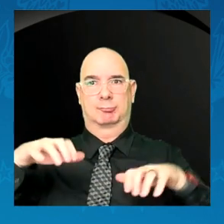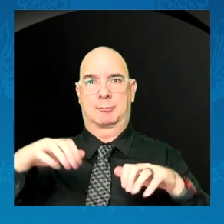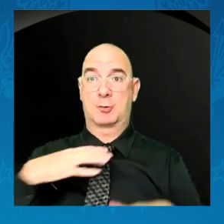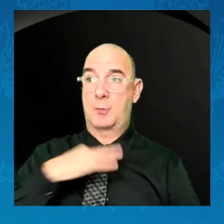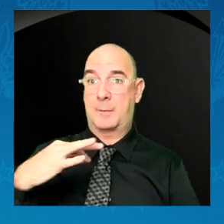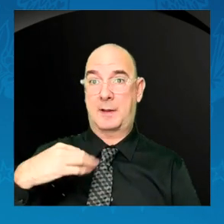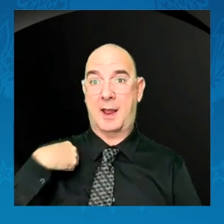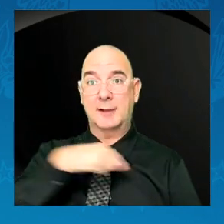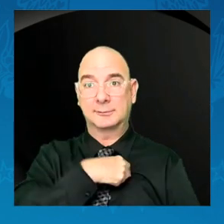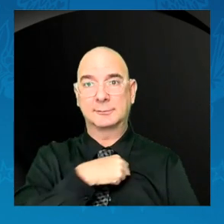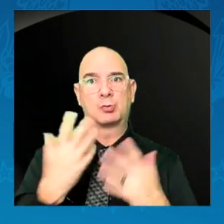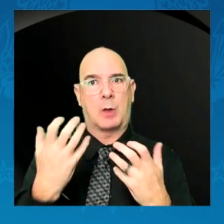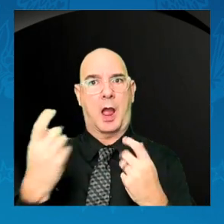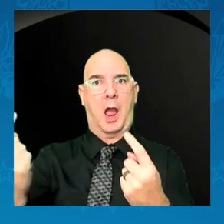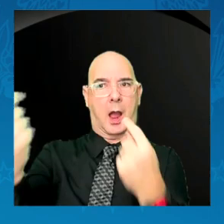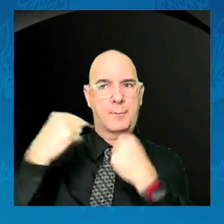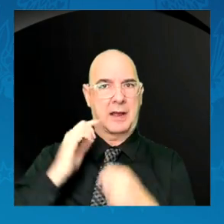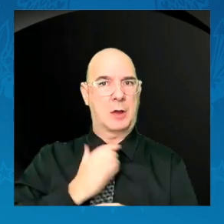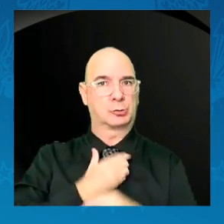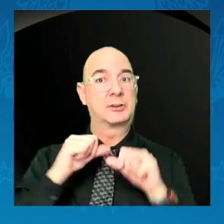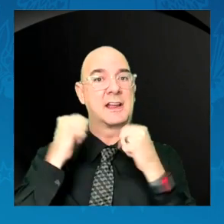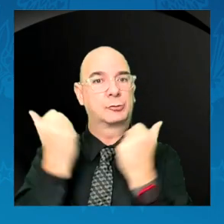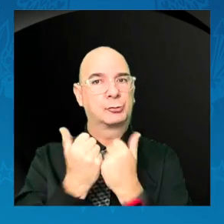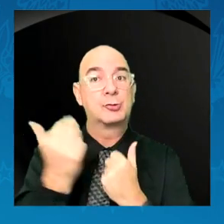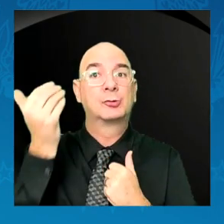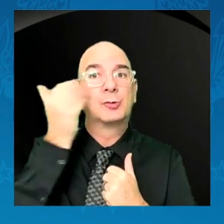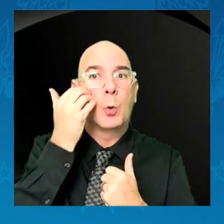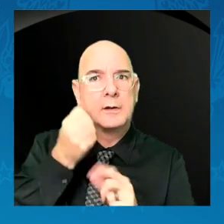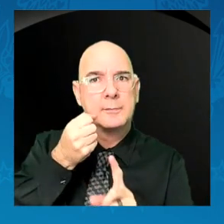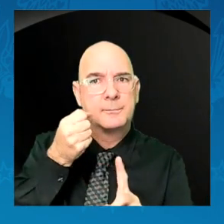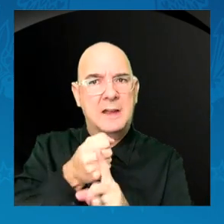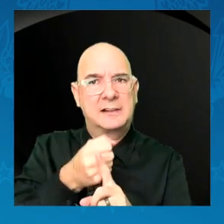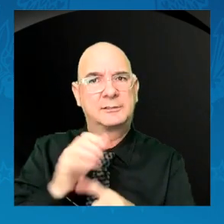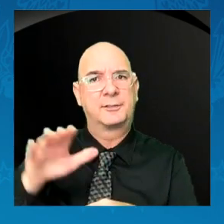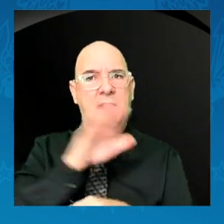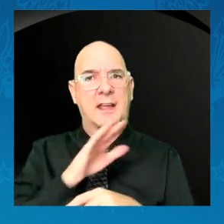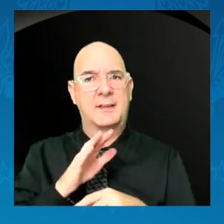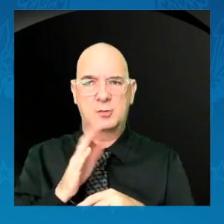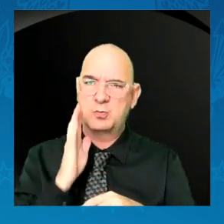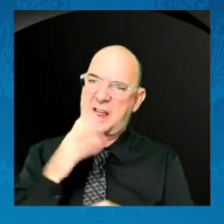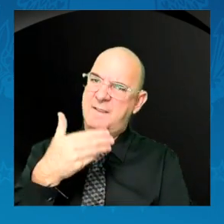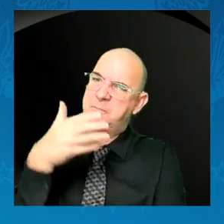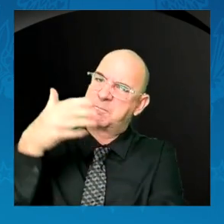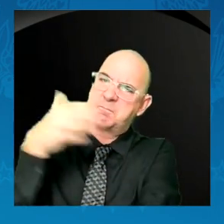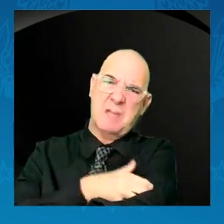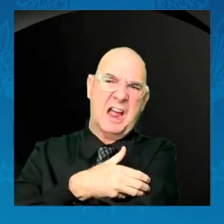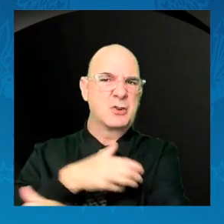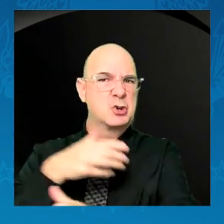and know that the impact that they can have is powerful. Thank you, Madam Vice President. The Vice President: Thank you very much.